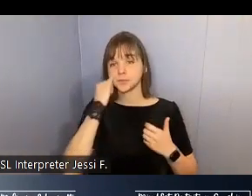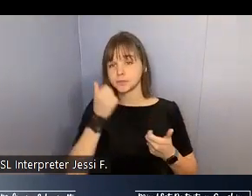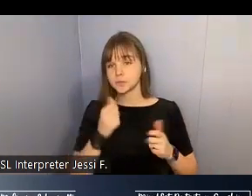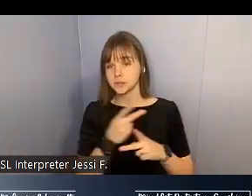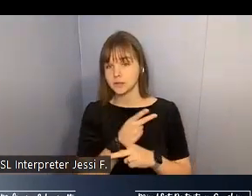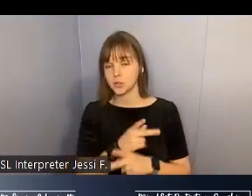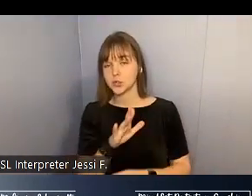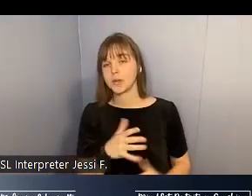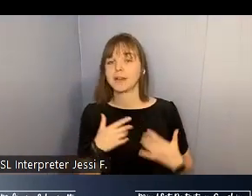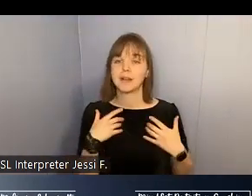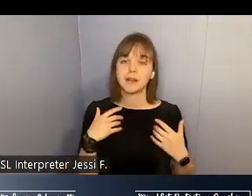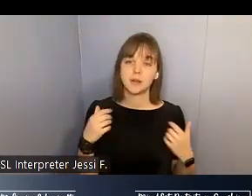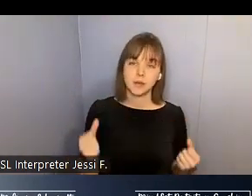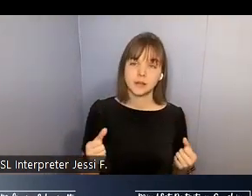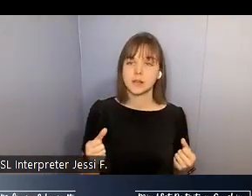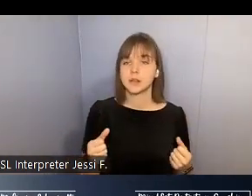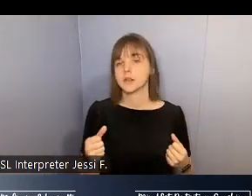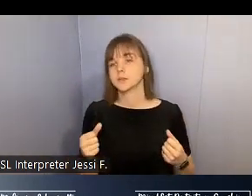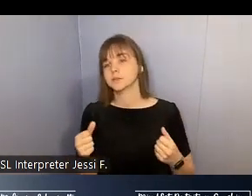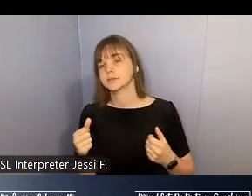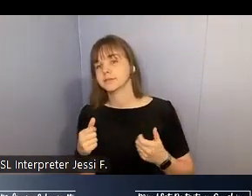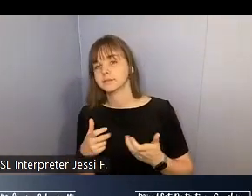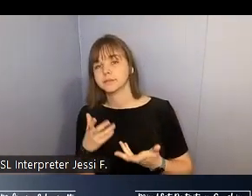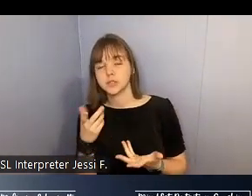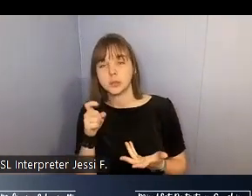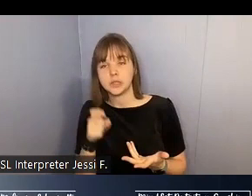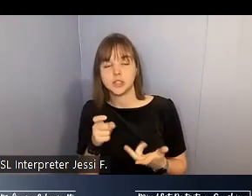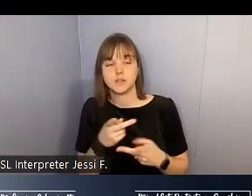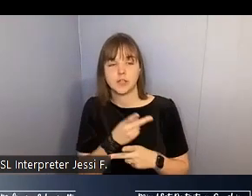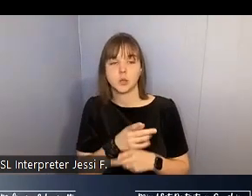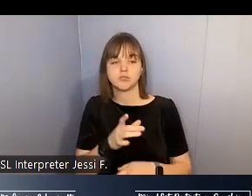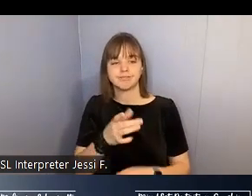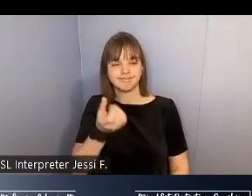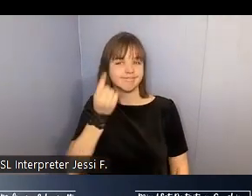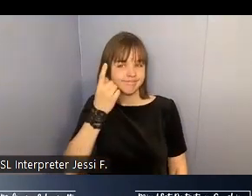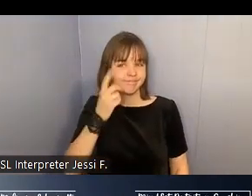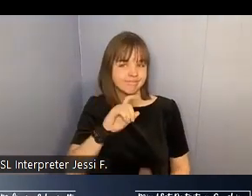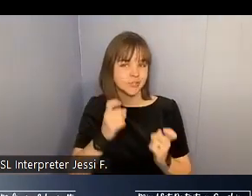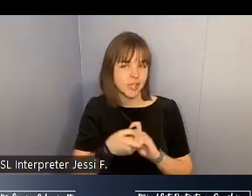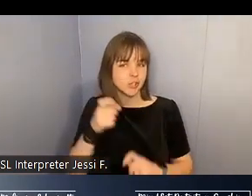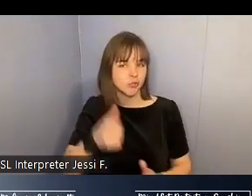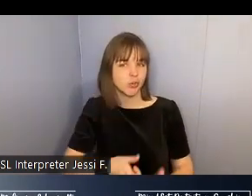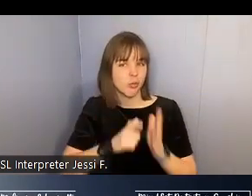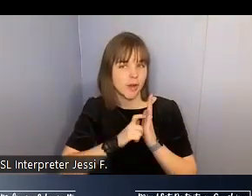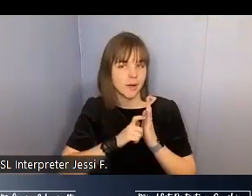health-enhancing journey, then change is not negotiable. Something has to change. But how you change and what you choose